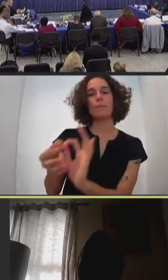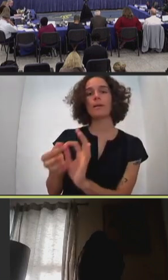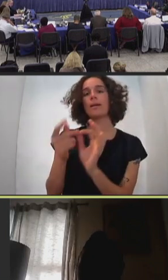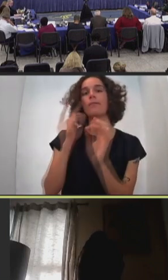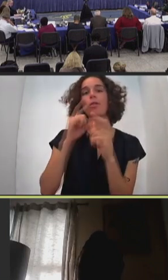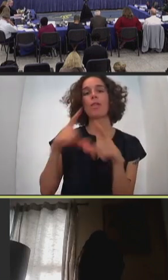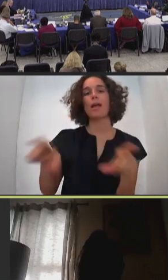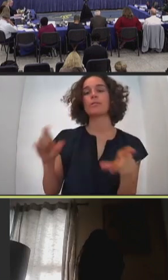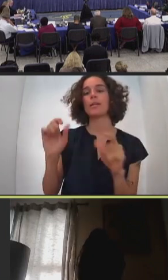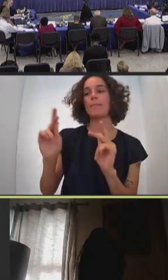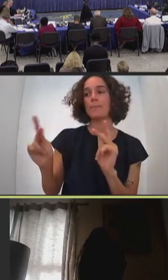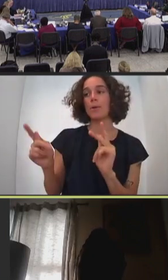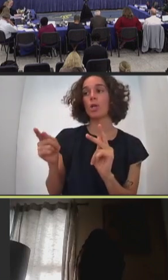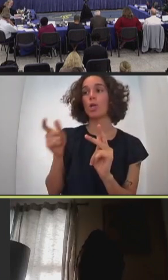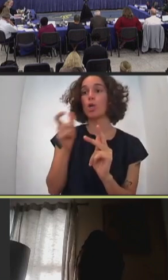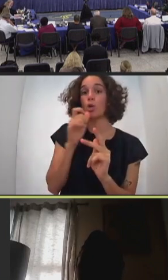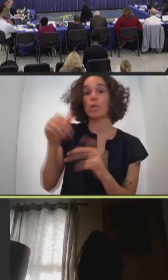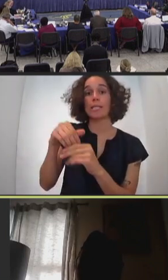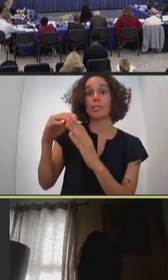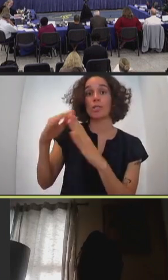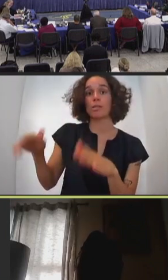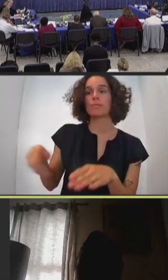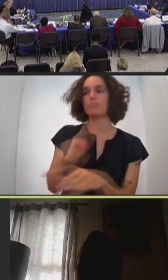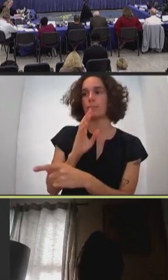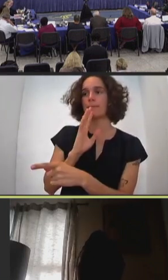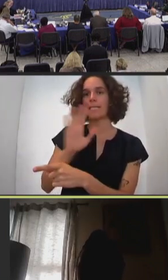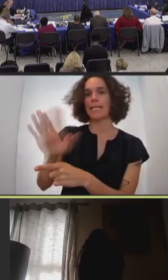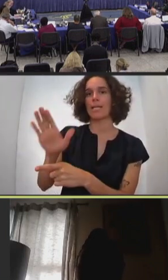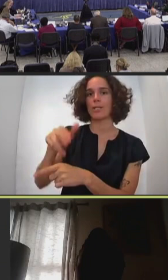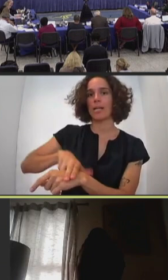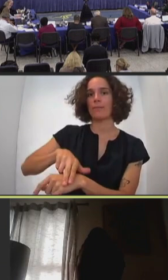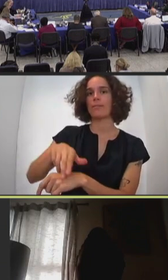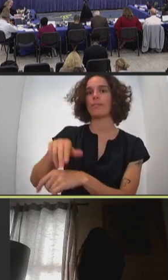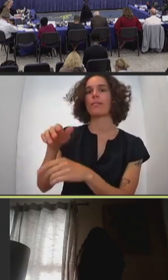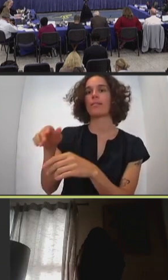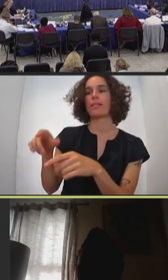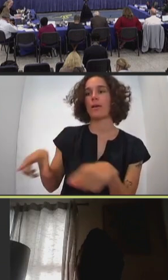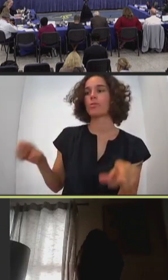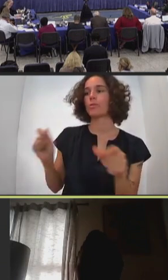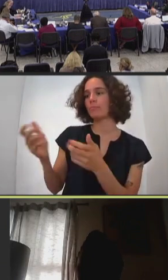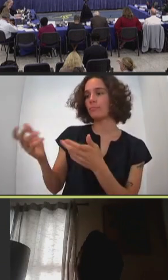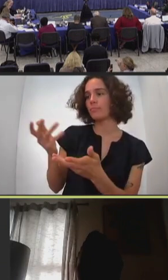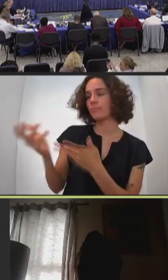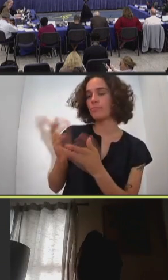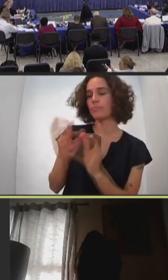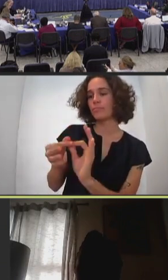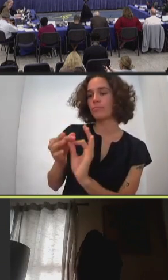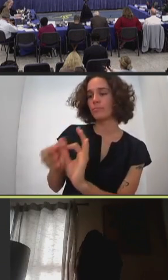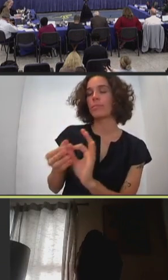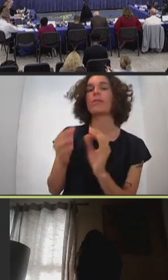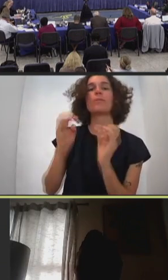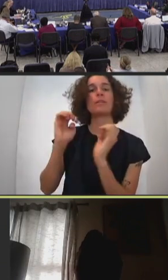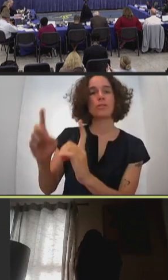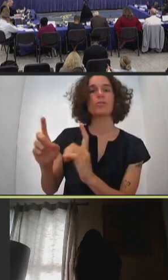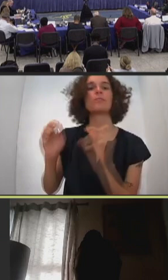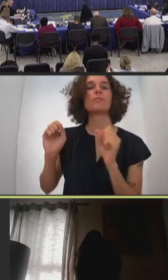we have in the shelters speak. And we are able to educate them on that. We also -- community health